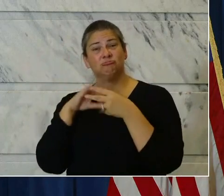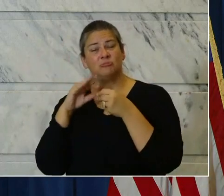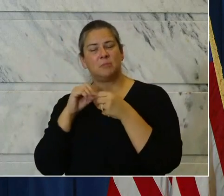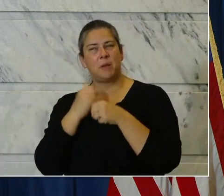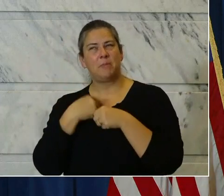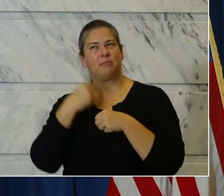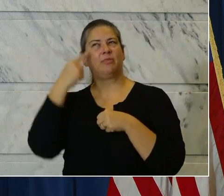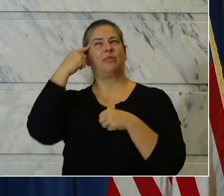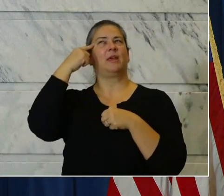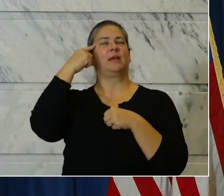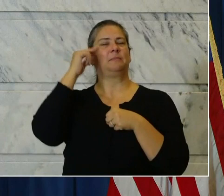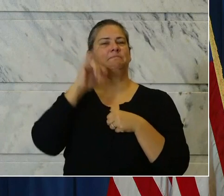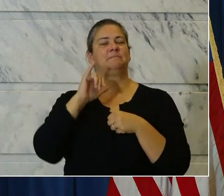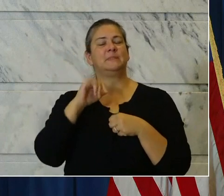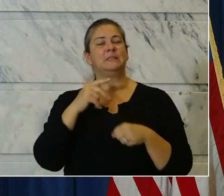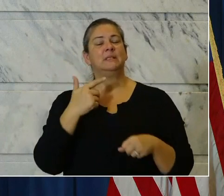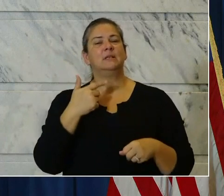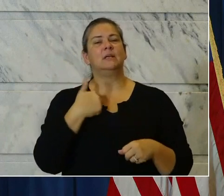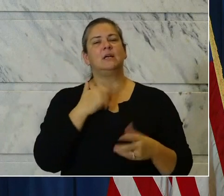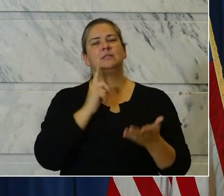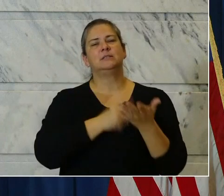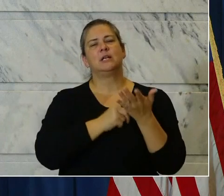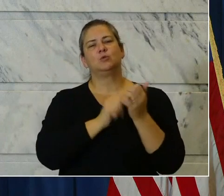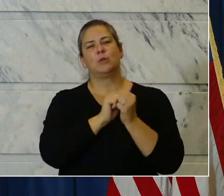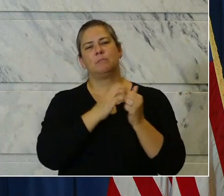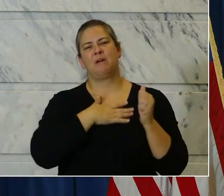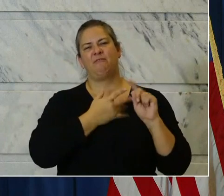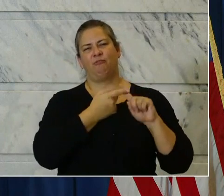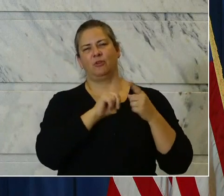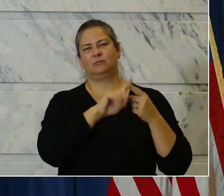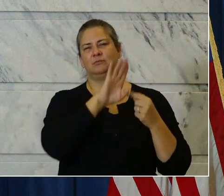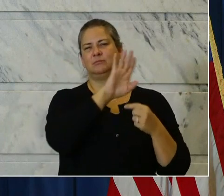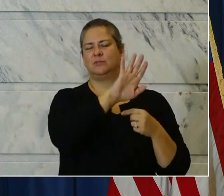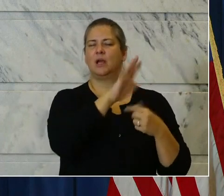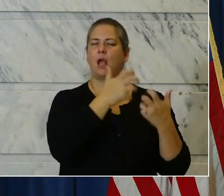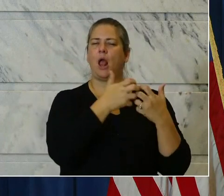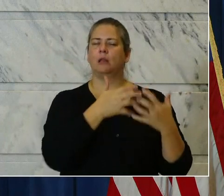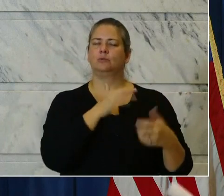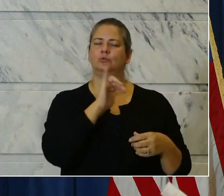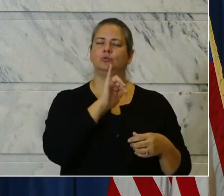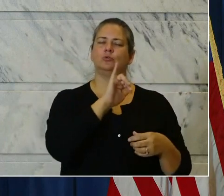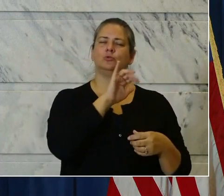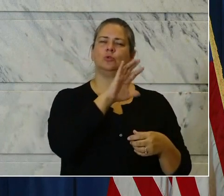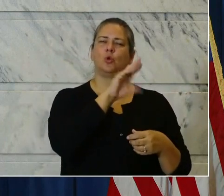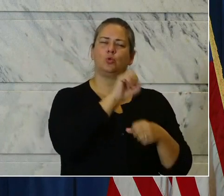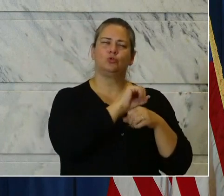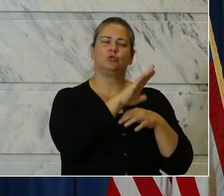JUST TALKED ABOUT WHAT HE ENDED ON I MADE ME THINK ABOUT IT I SPOKE TO. EMERGENCY PHYSICIAN